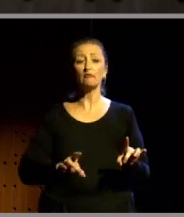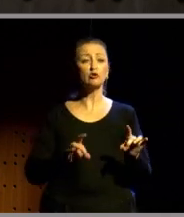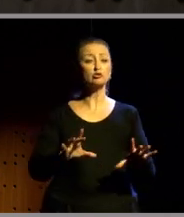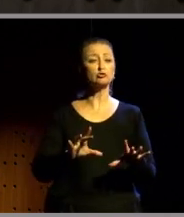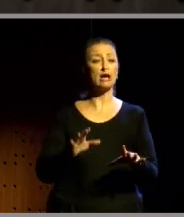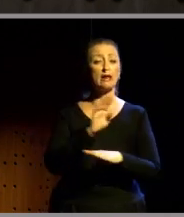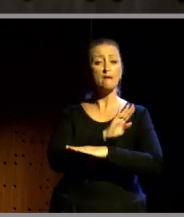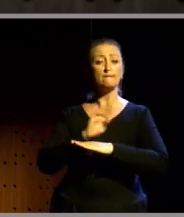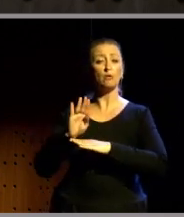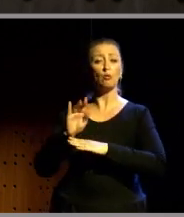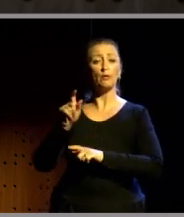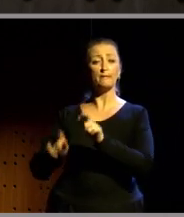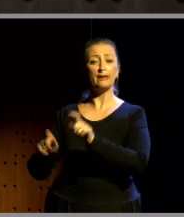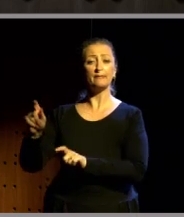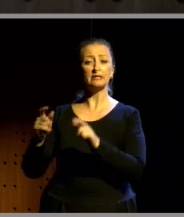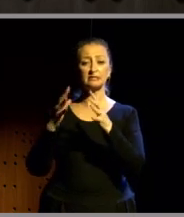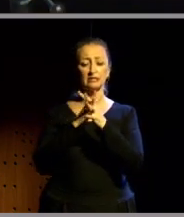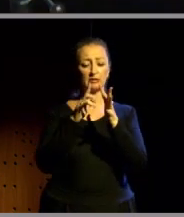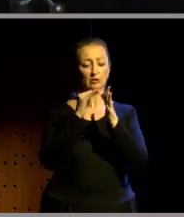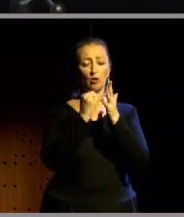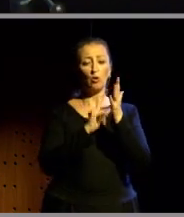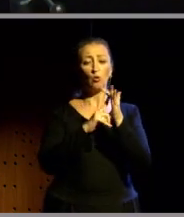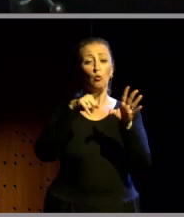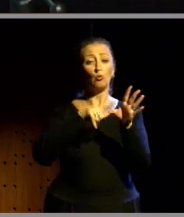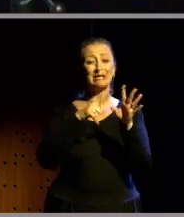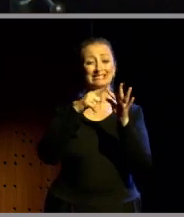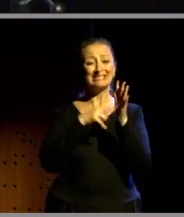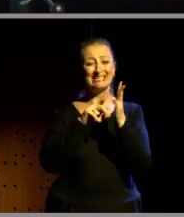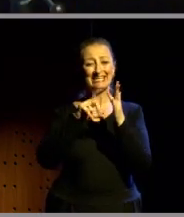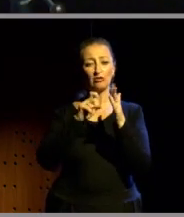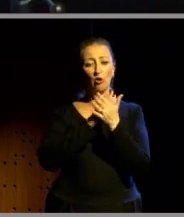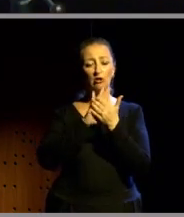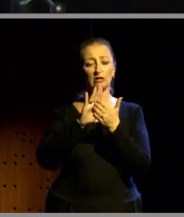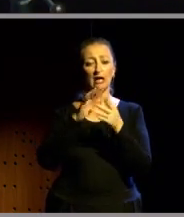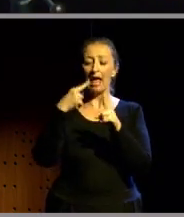Deputy Chair Wesley Enoch and Phillip Watkins,